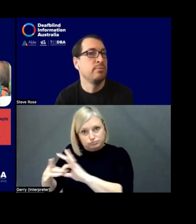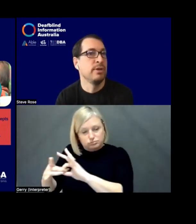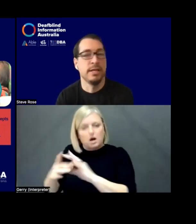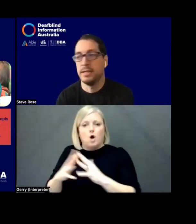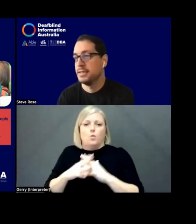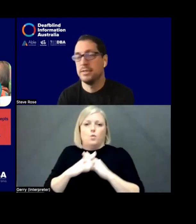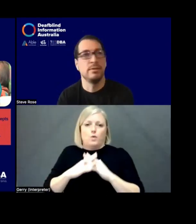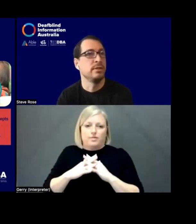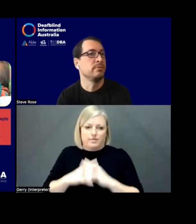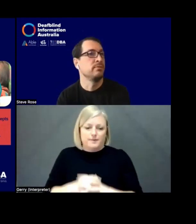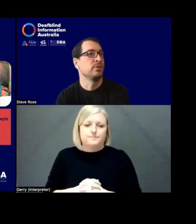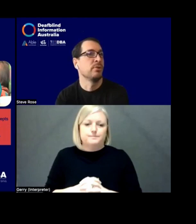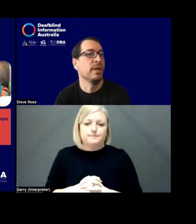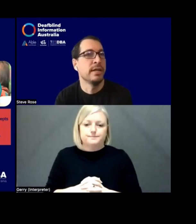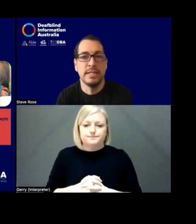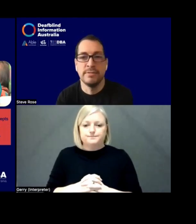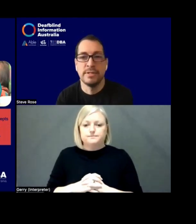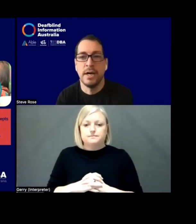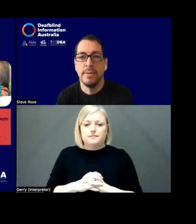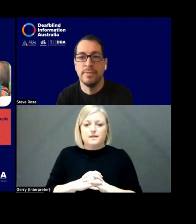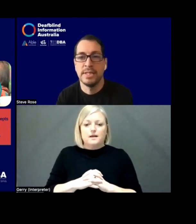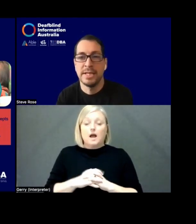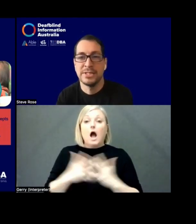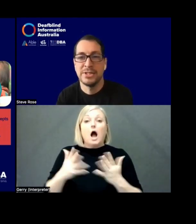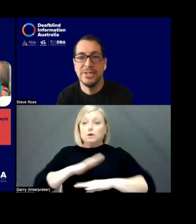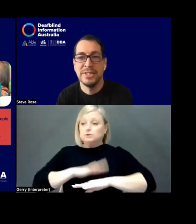This is bringing us nicely for time so that's good.